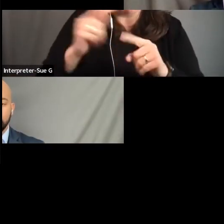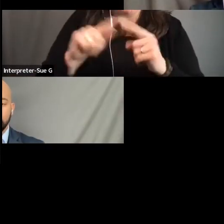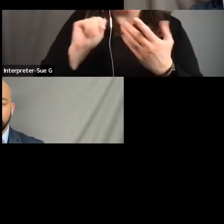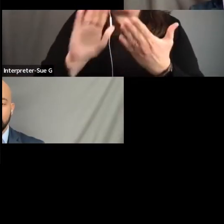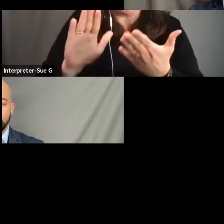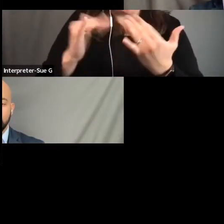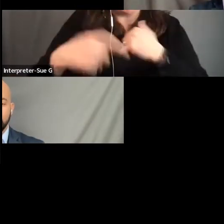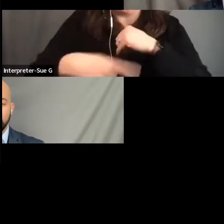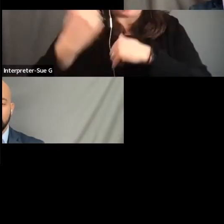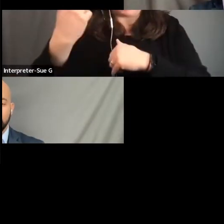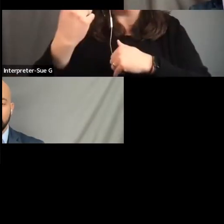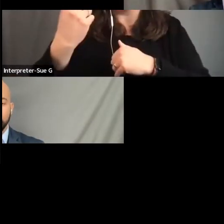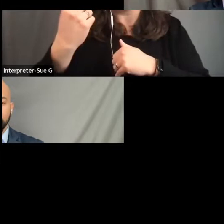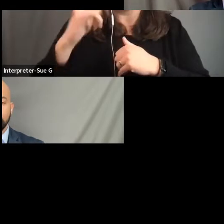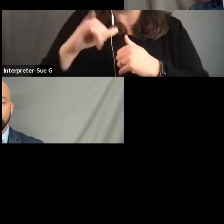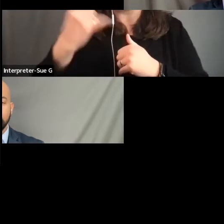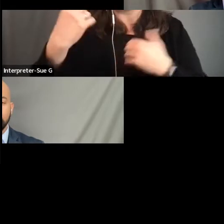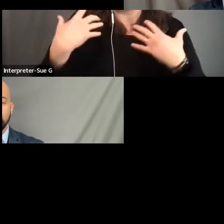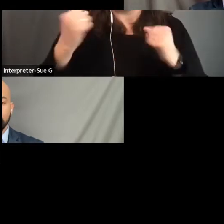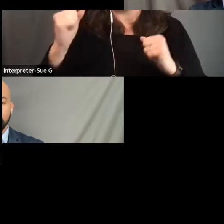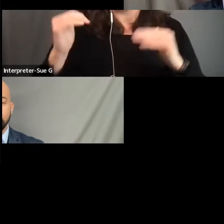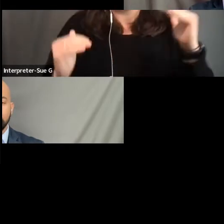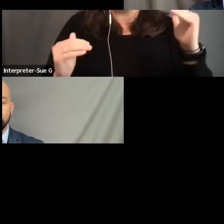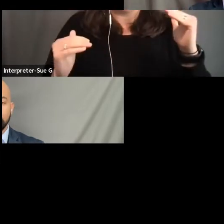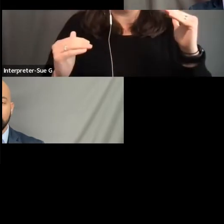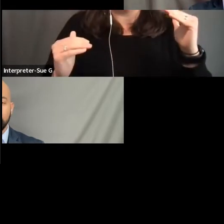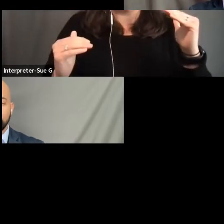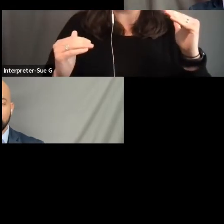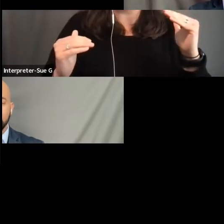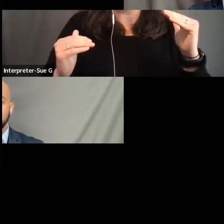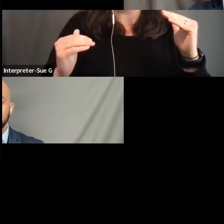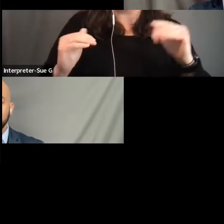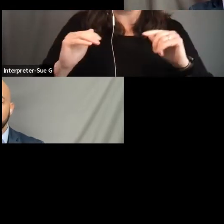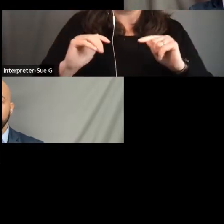as one of those health disparities but when we look at trans kids,